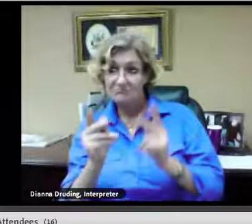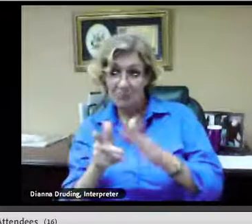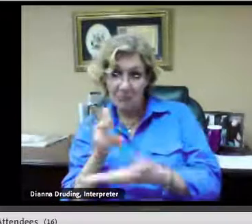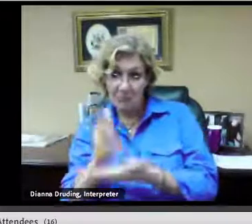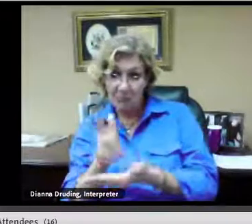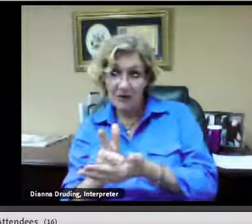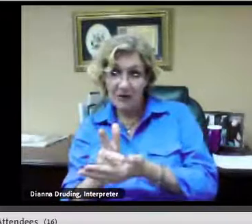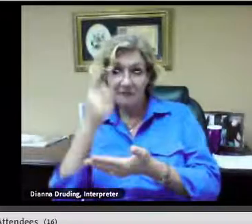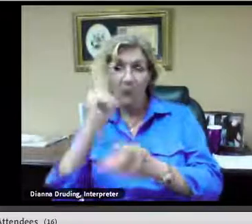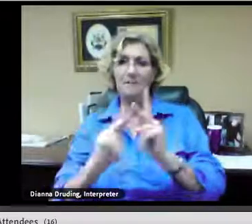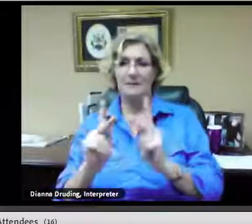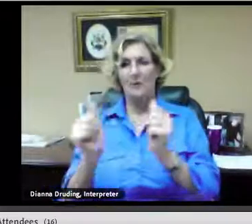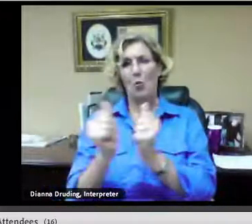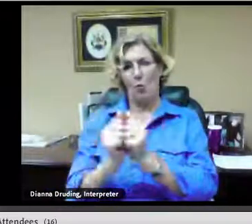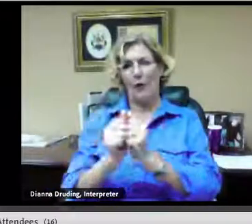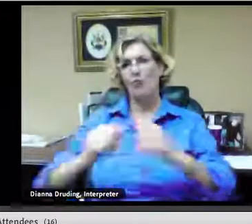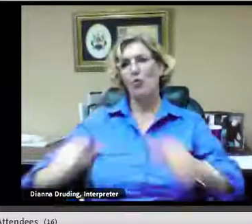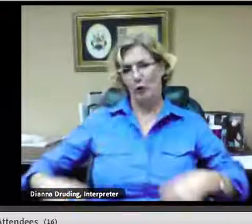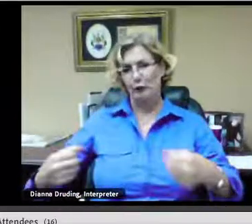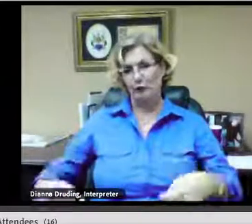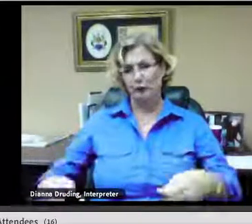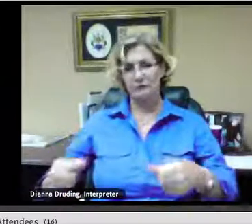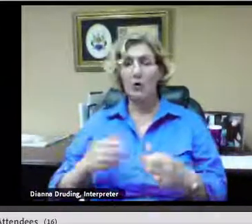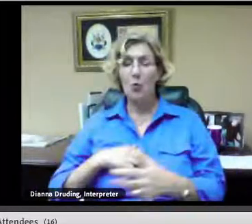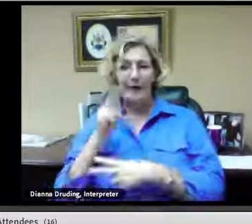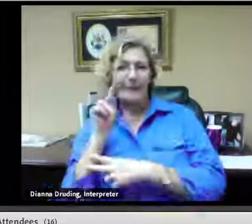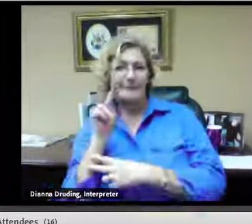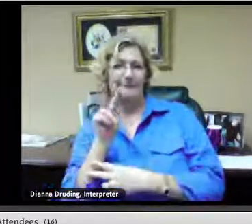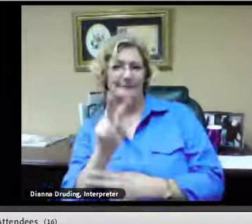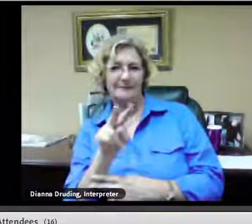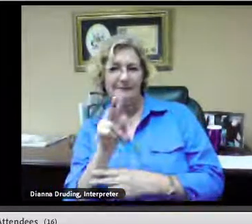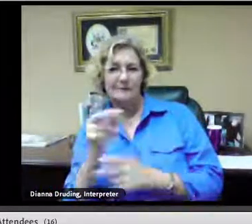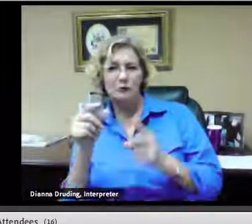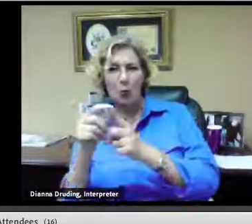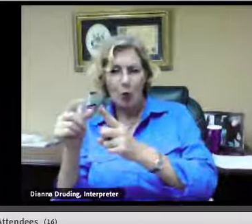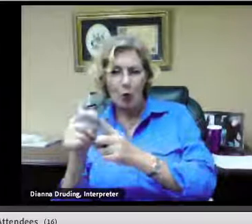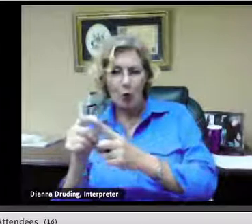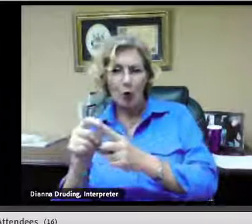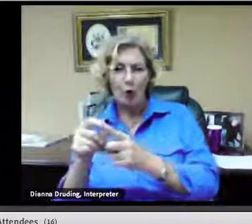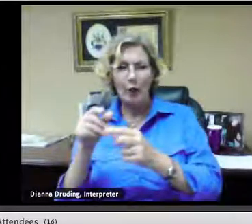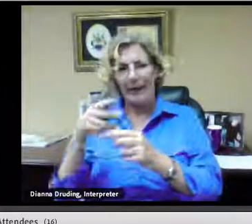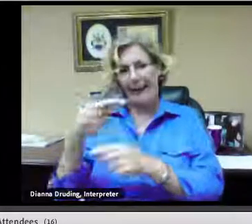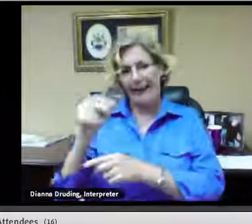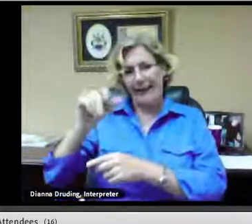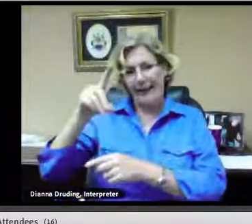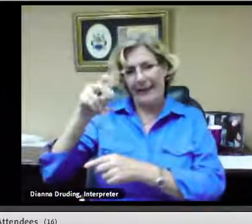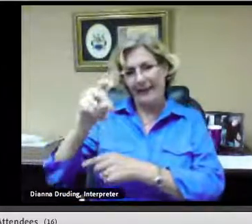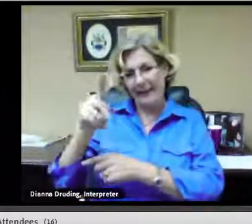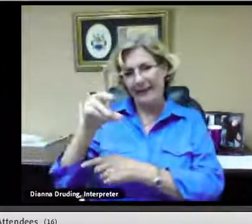when I see the word "handicapped" or even the word "disabled," I wince a little.